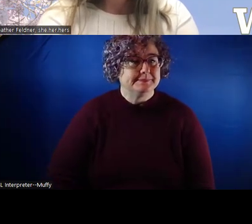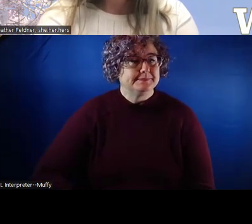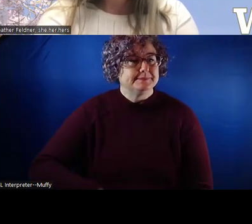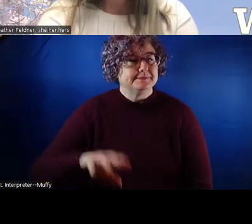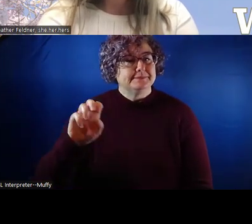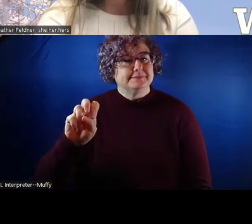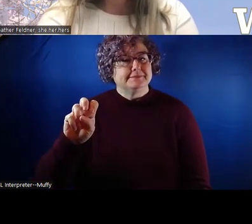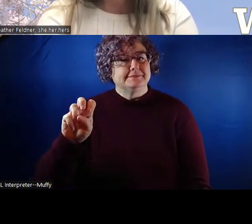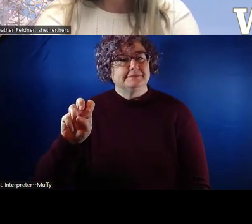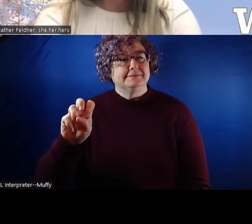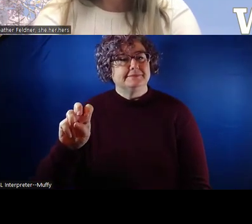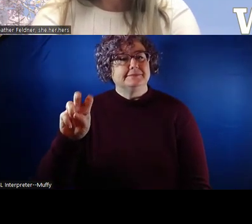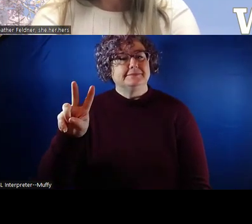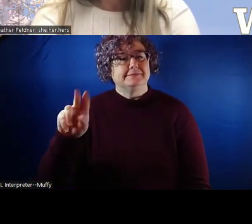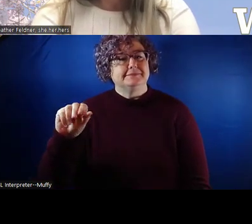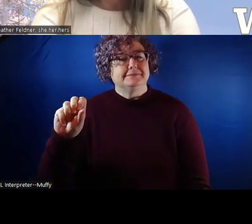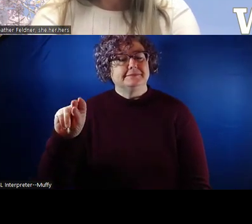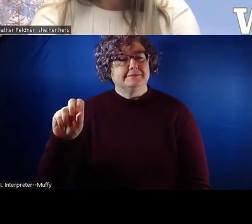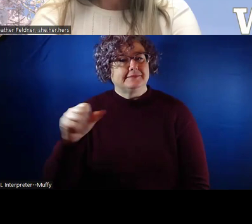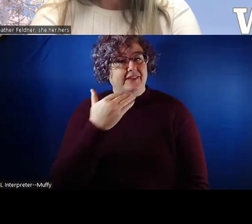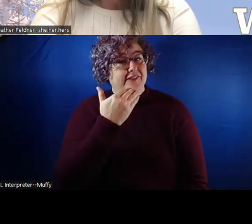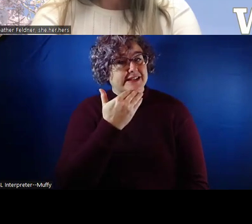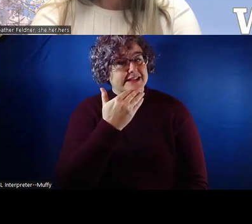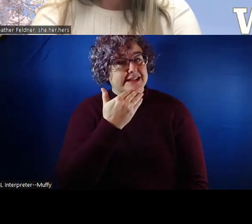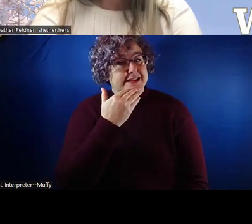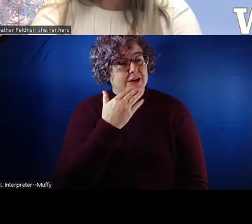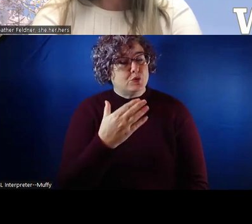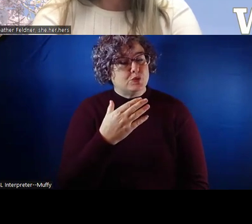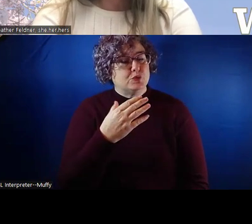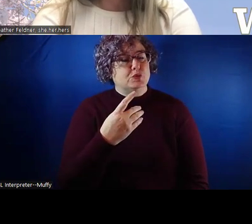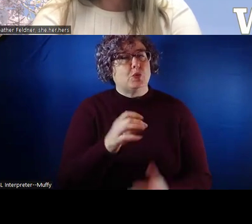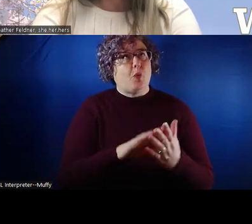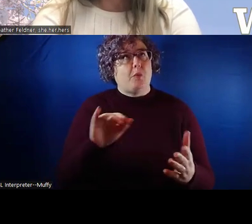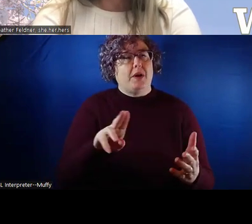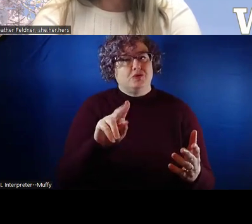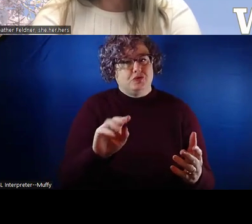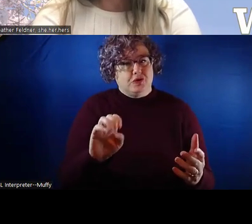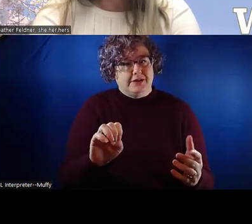This is Heather speaking. Thank you so much, Justice. That was so informative,